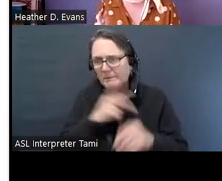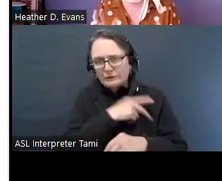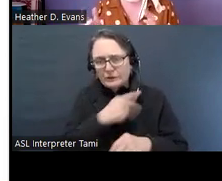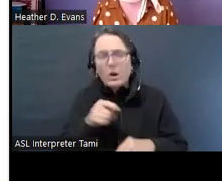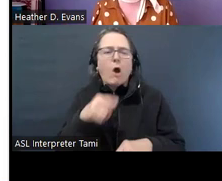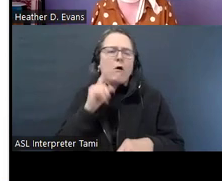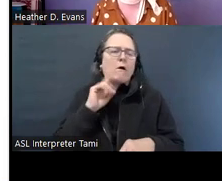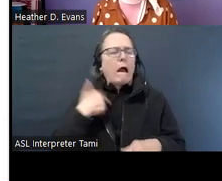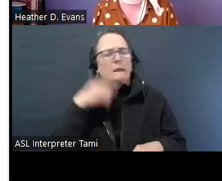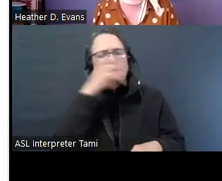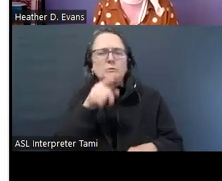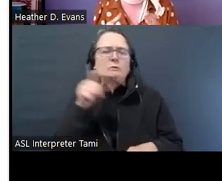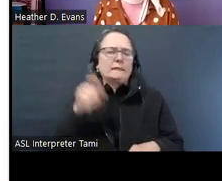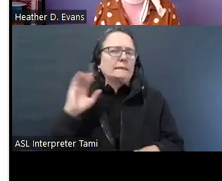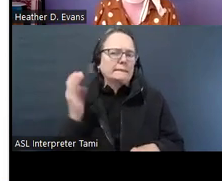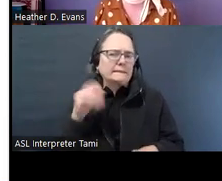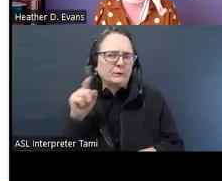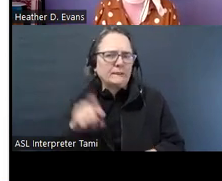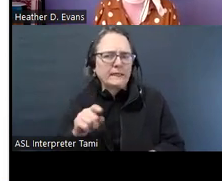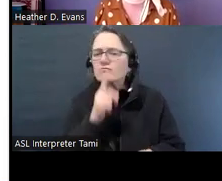or what they want to focus on during that visit.